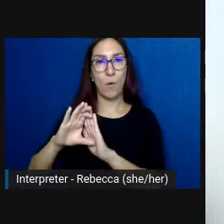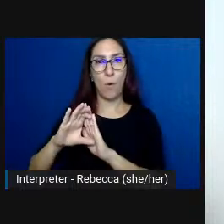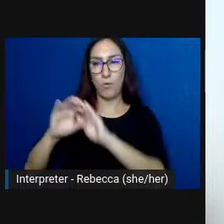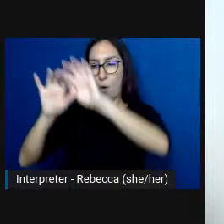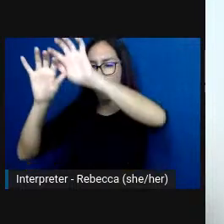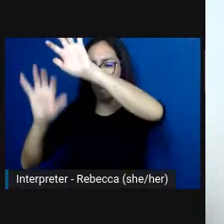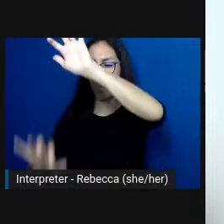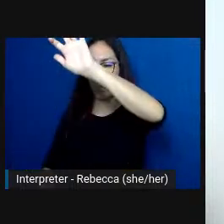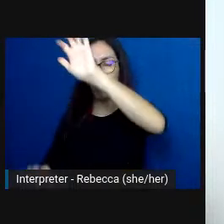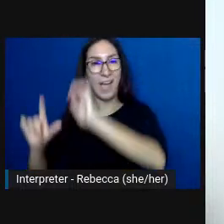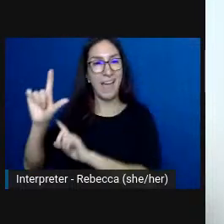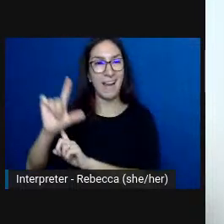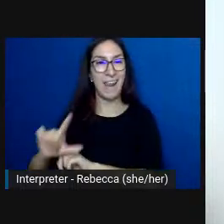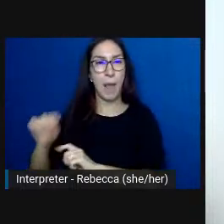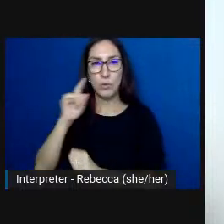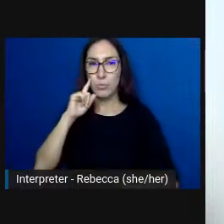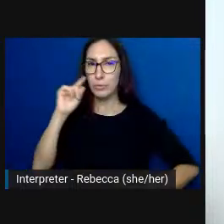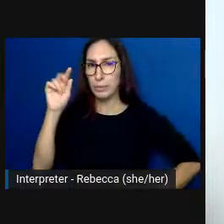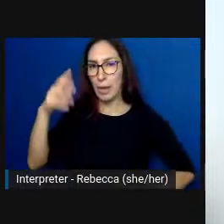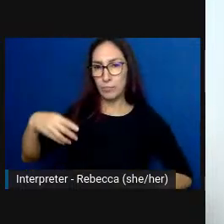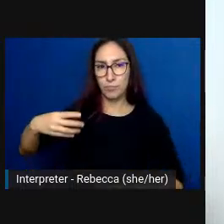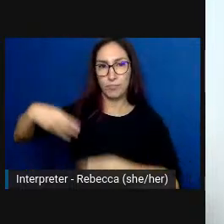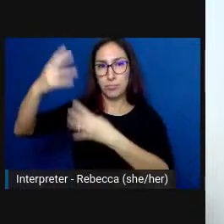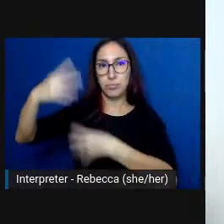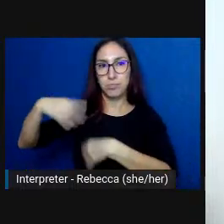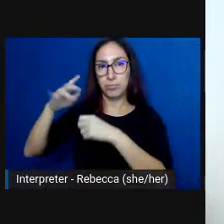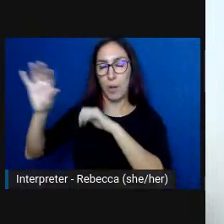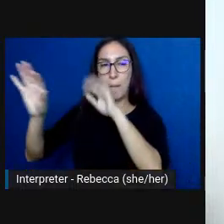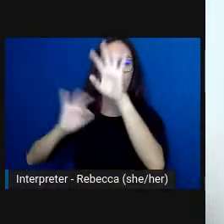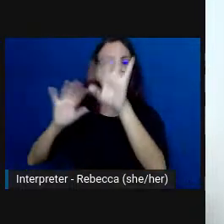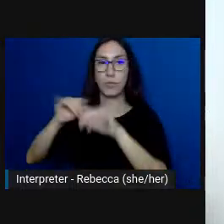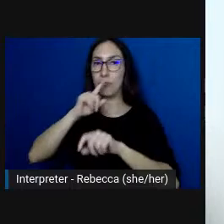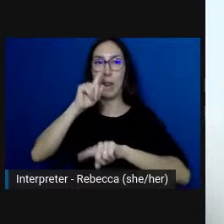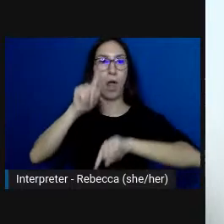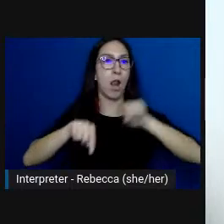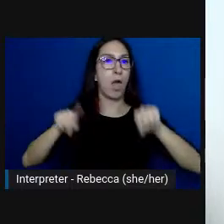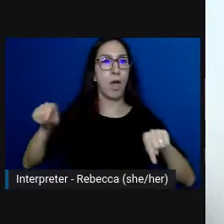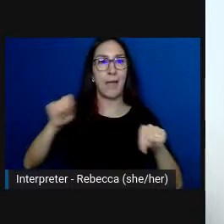If you need images, WordPress has a stock photo